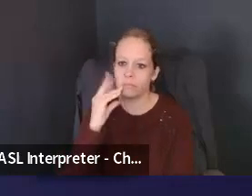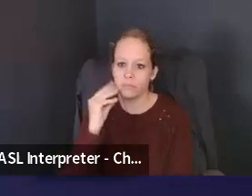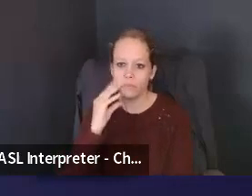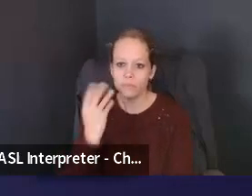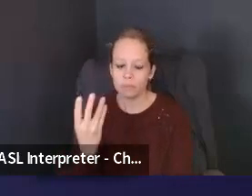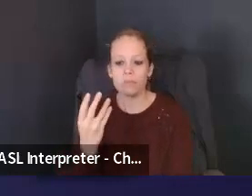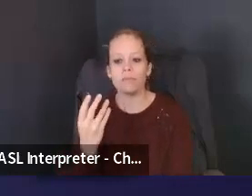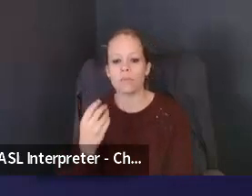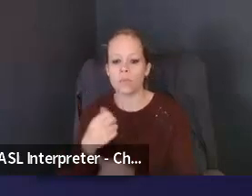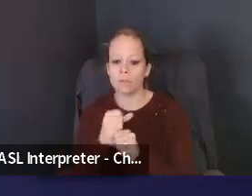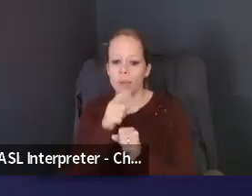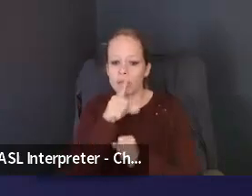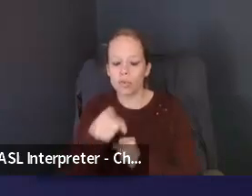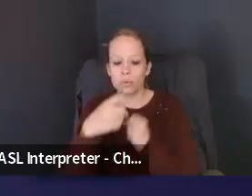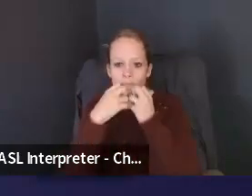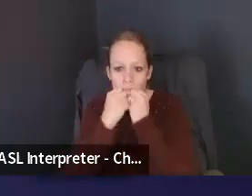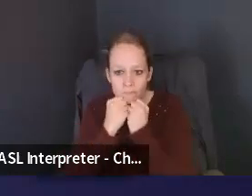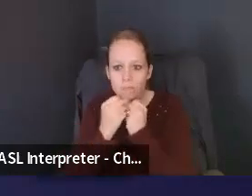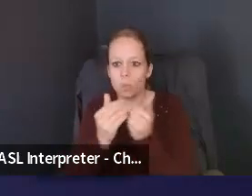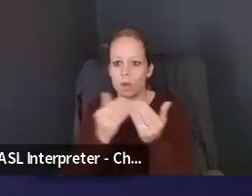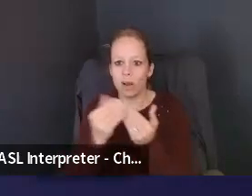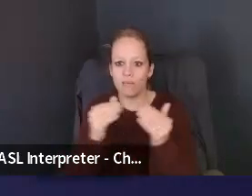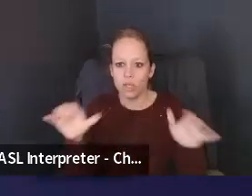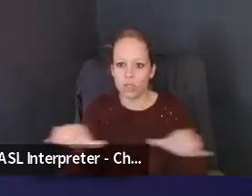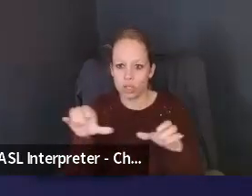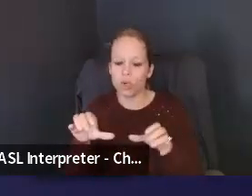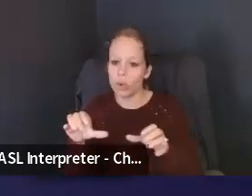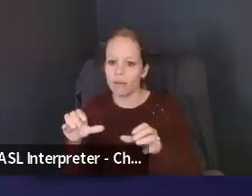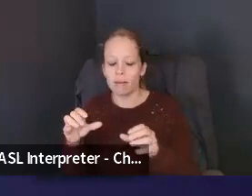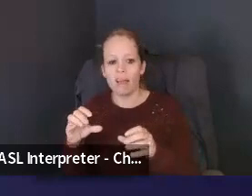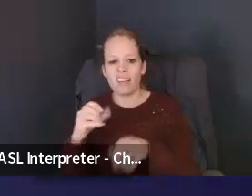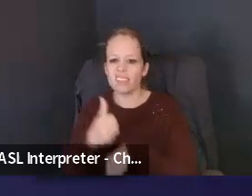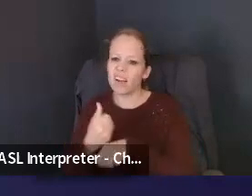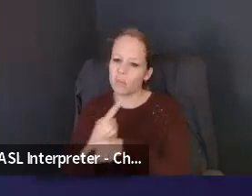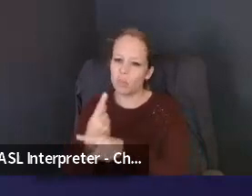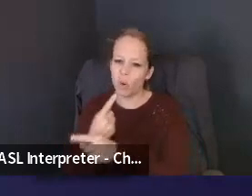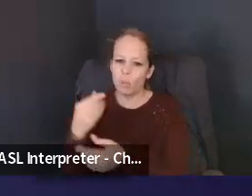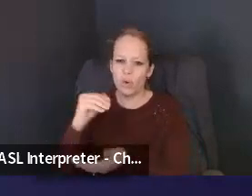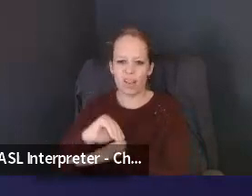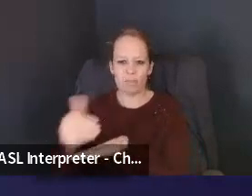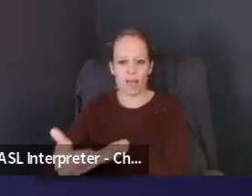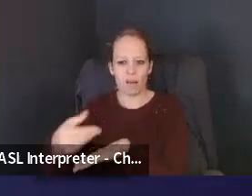valuing what you're doing accurately, right? So, for an evaluation I know for a fact that